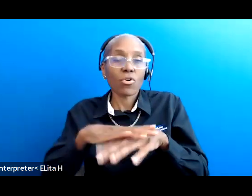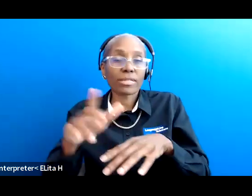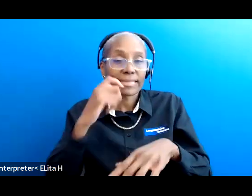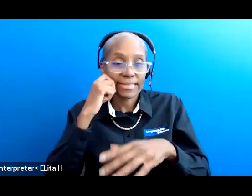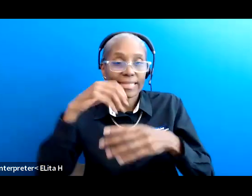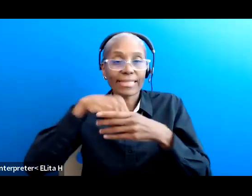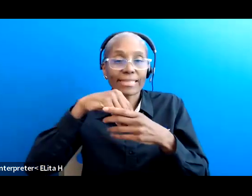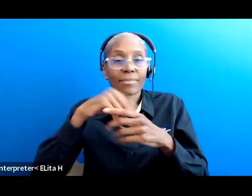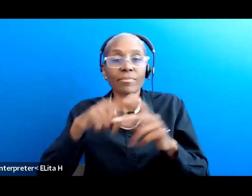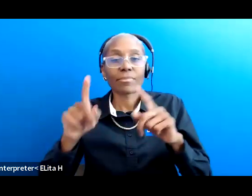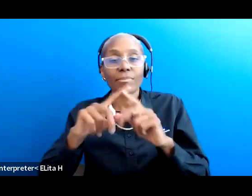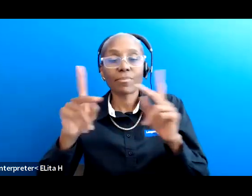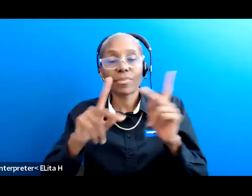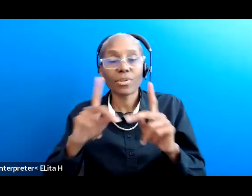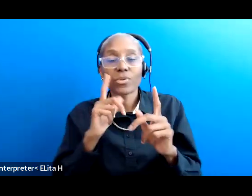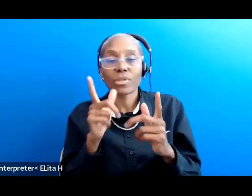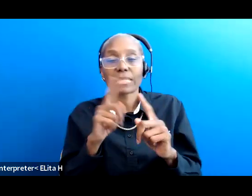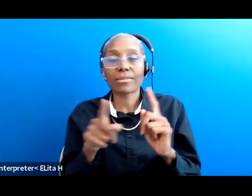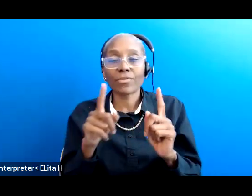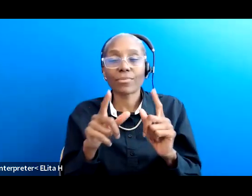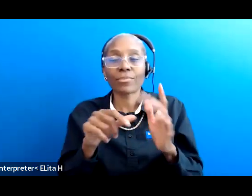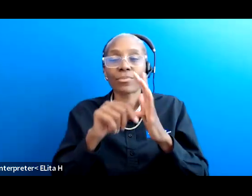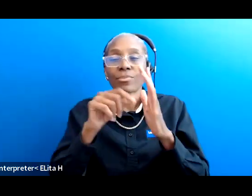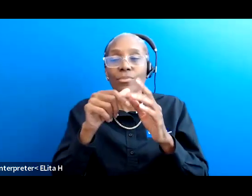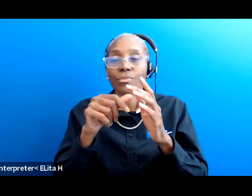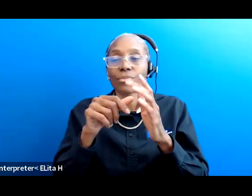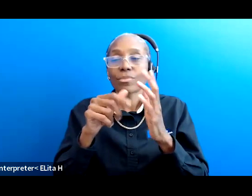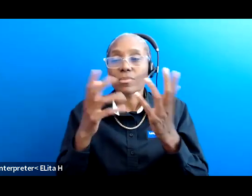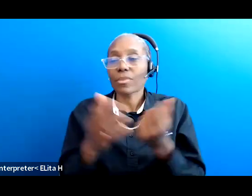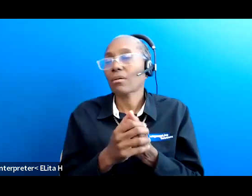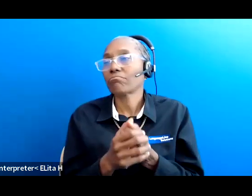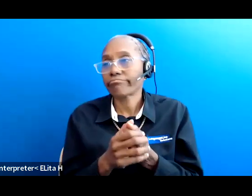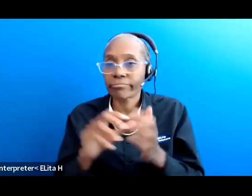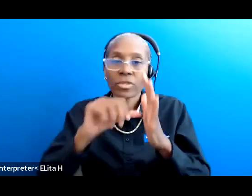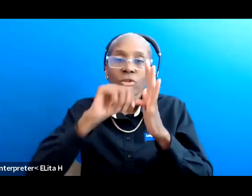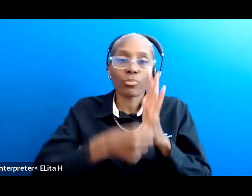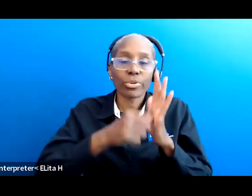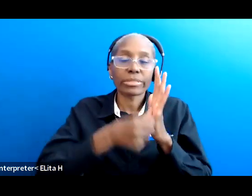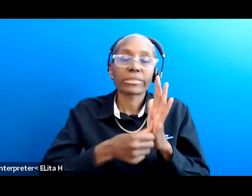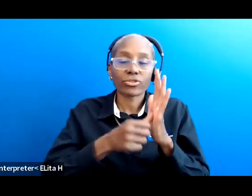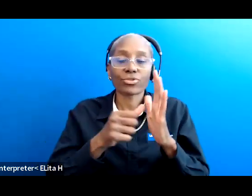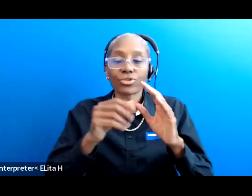People use all kinds of different pressure dispersing equipment